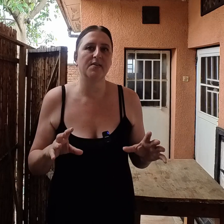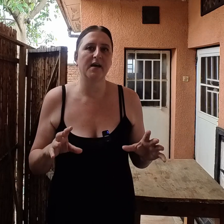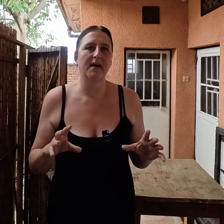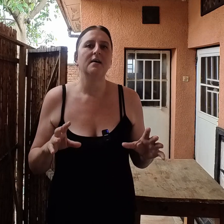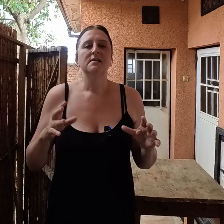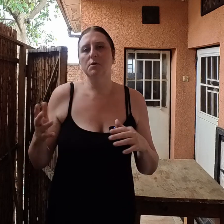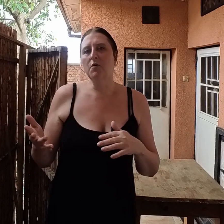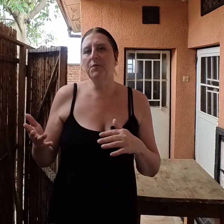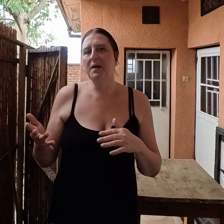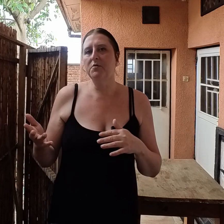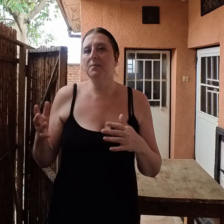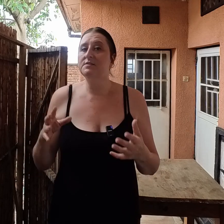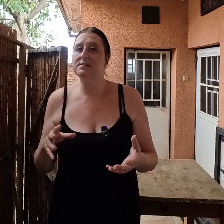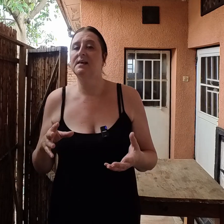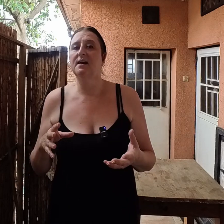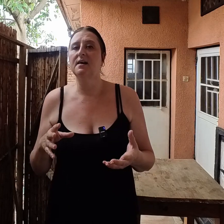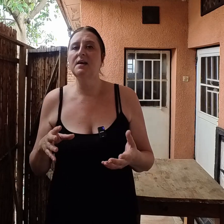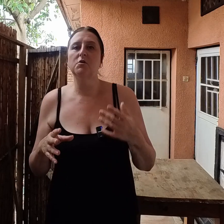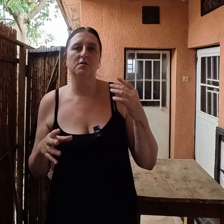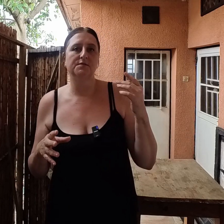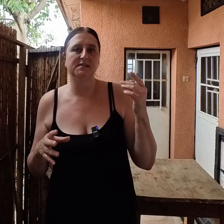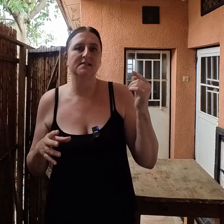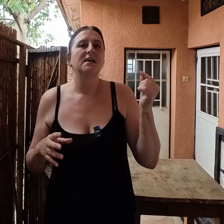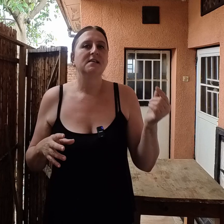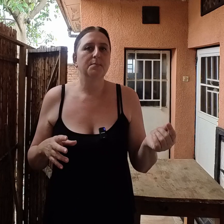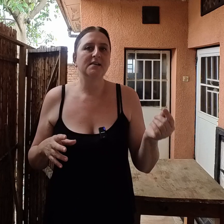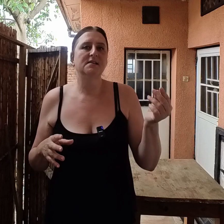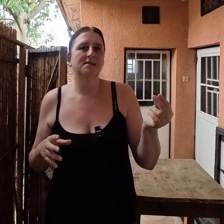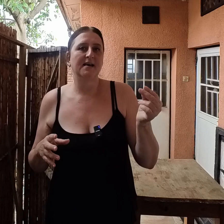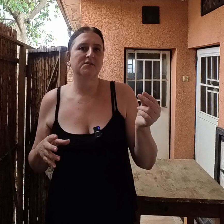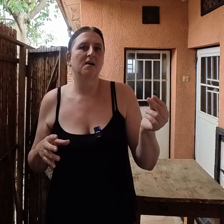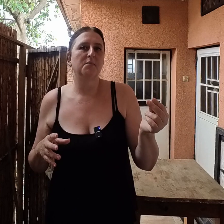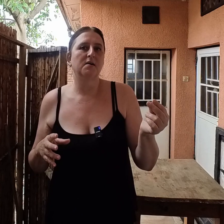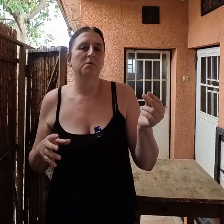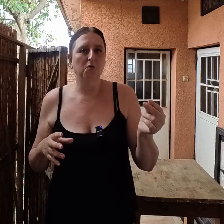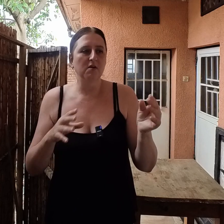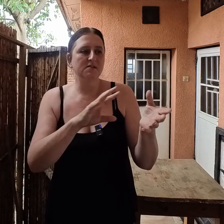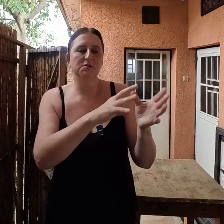site there. Often people coming to visit Kigali will go to visit Nyamata and Ntarama memorials, which